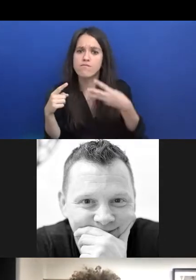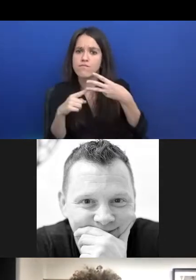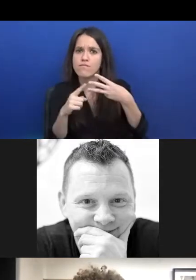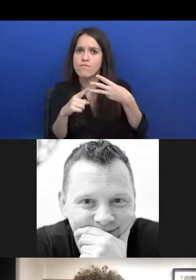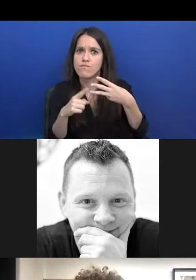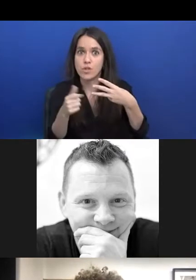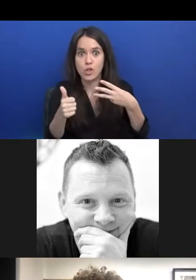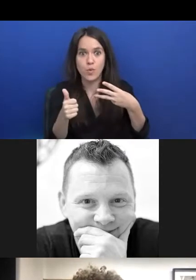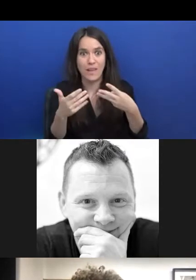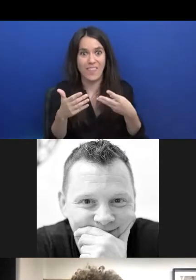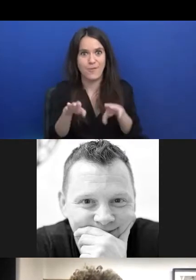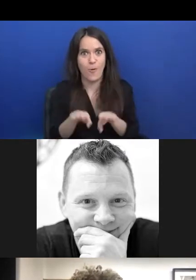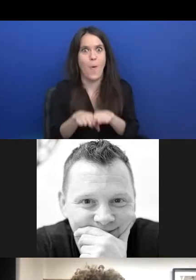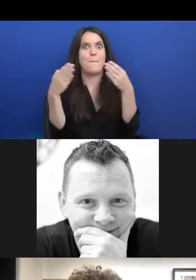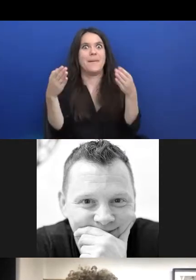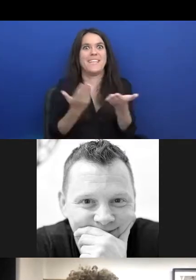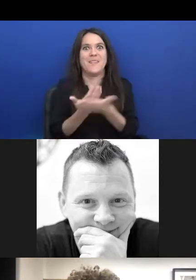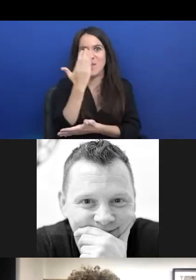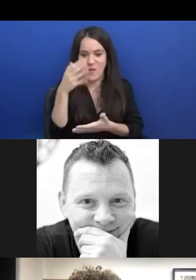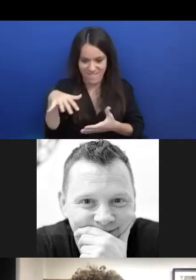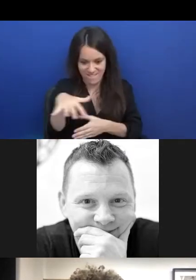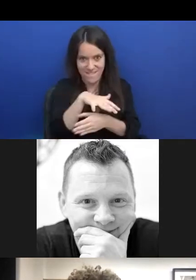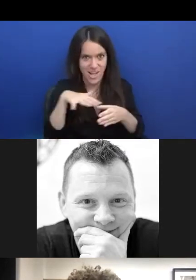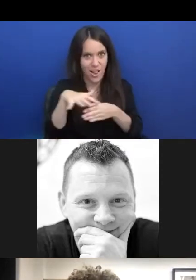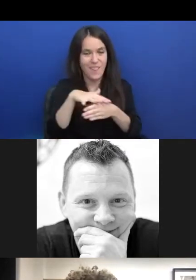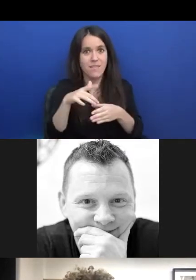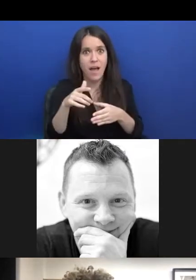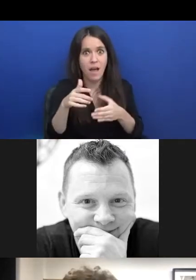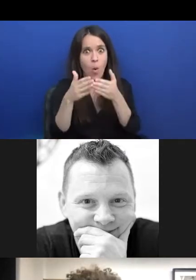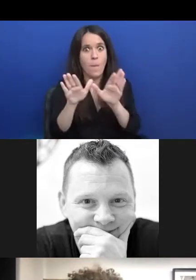up to lots of different researchers working on sign language working in urban context